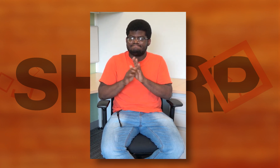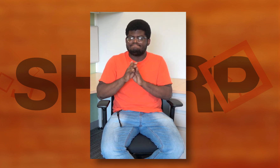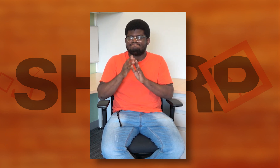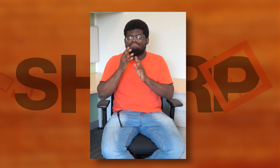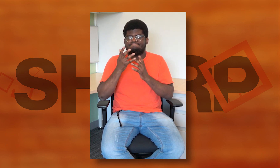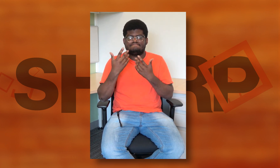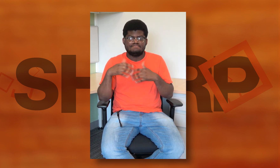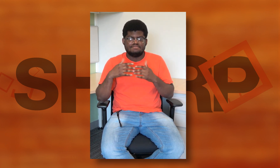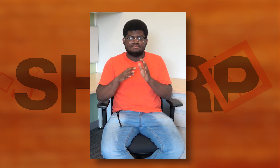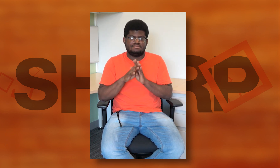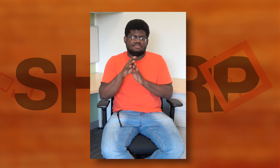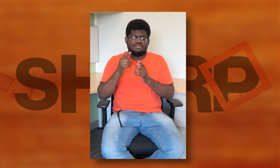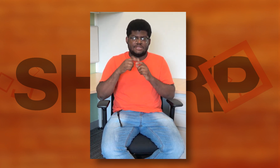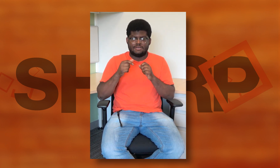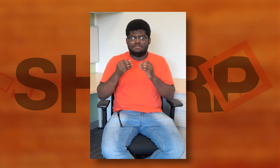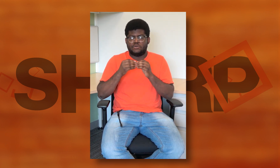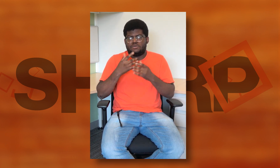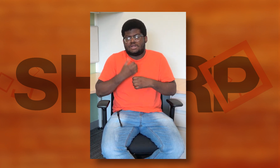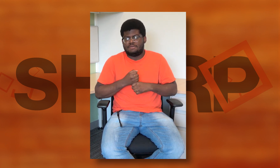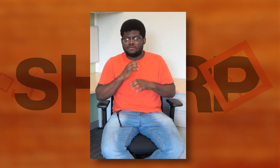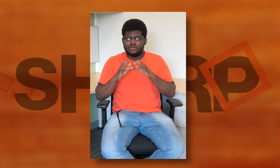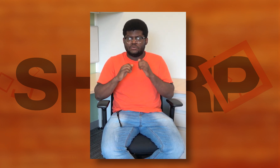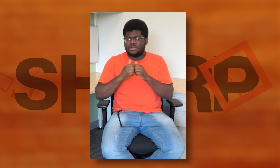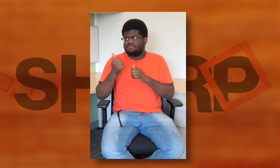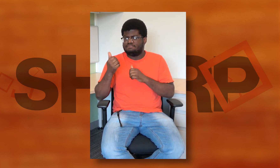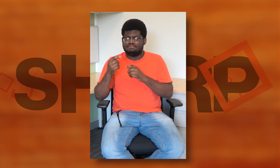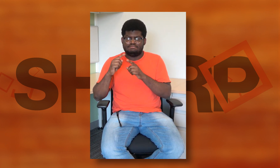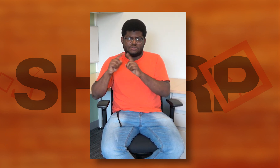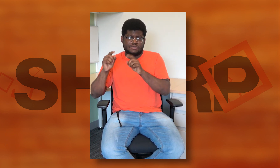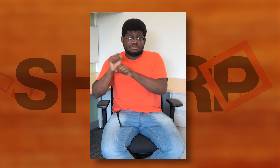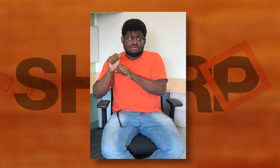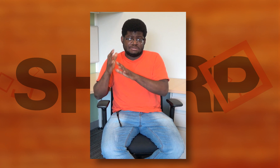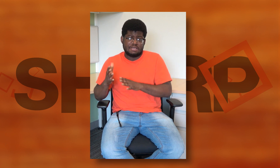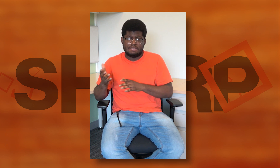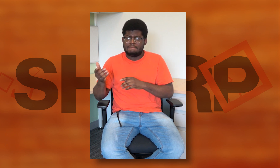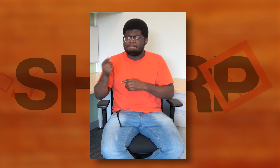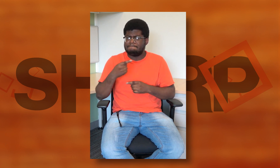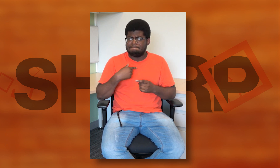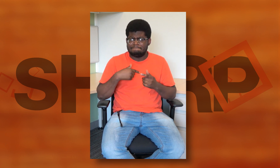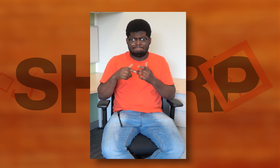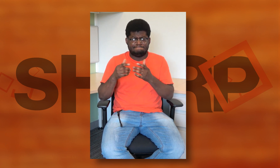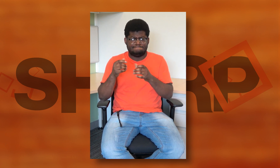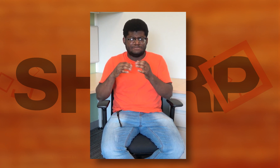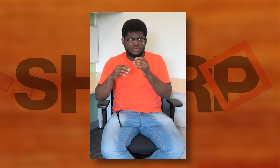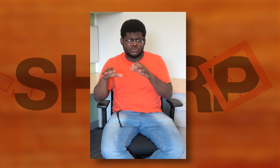This skill is very important and I feel more confident now about working on a team.